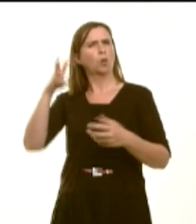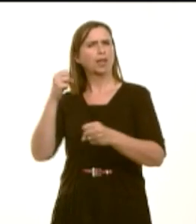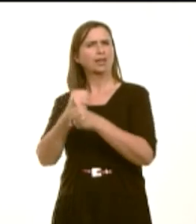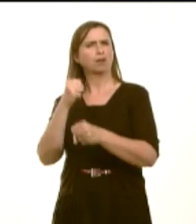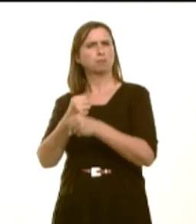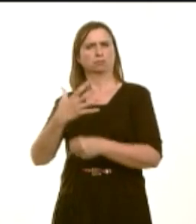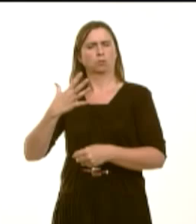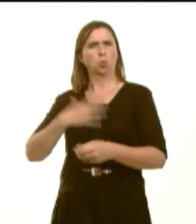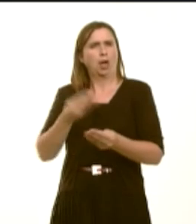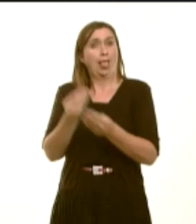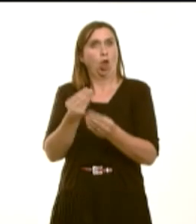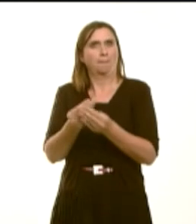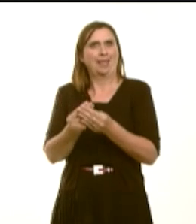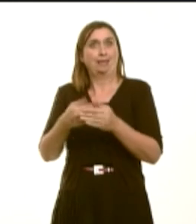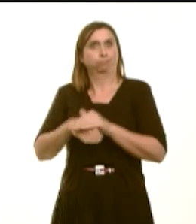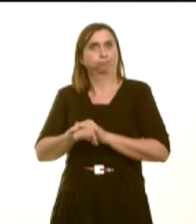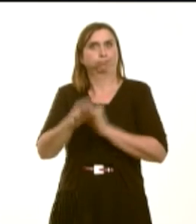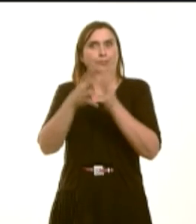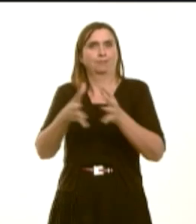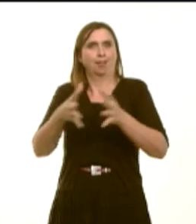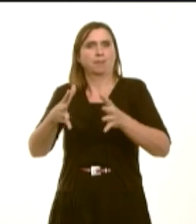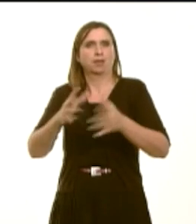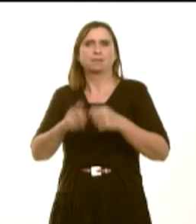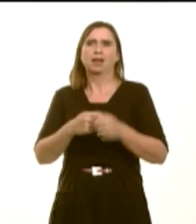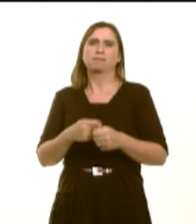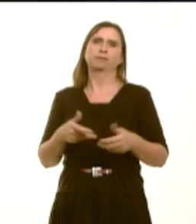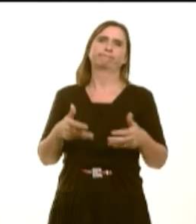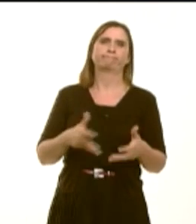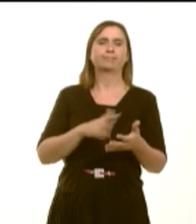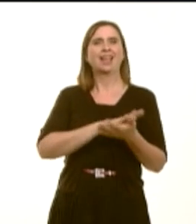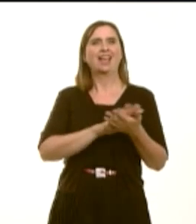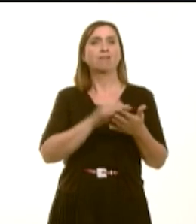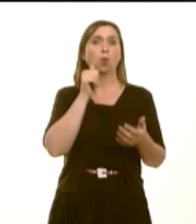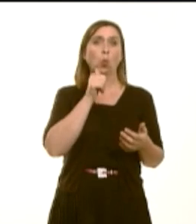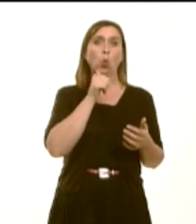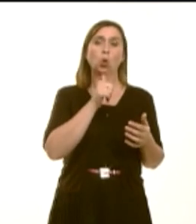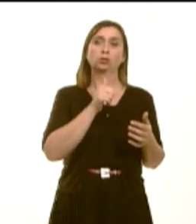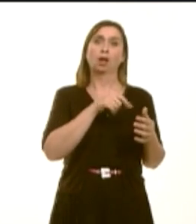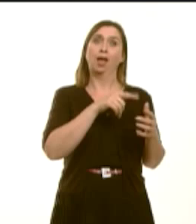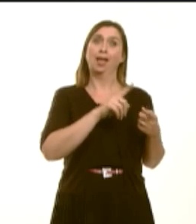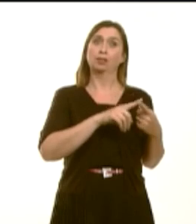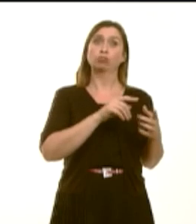for economic development, as manifested in the Haven Waterway enterprise zone. Whilst